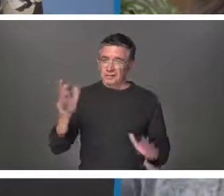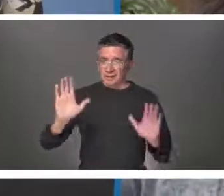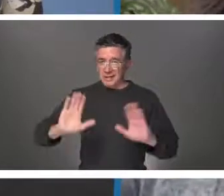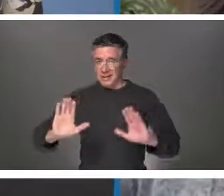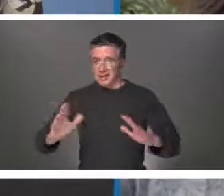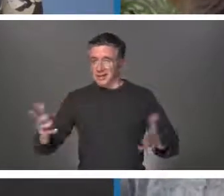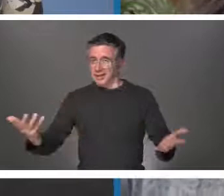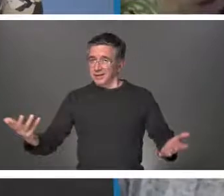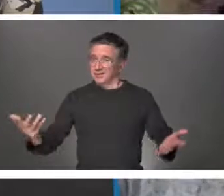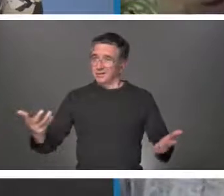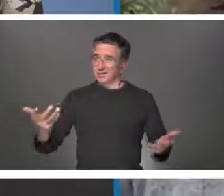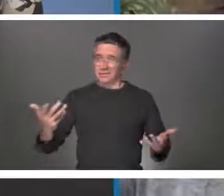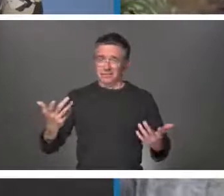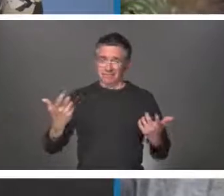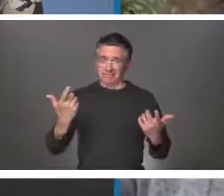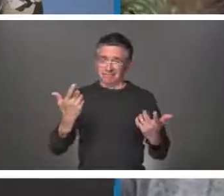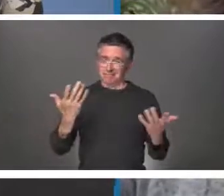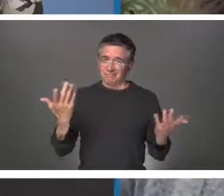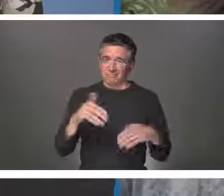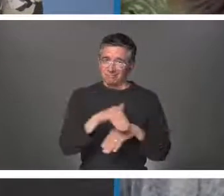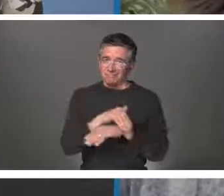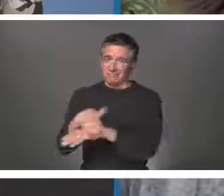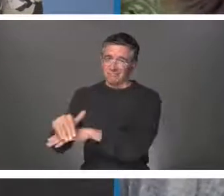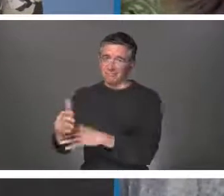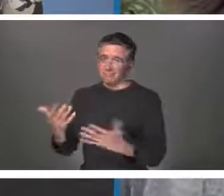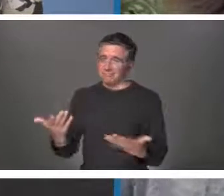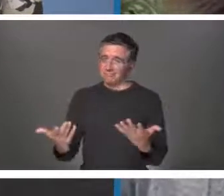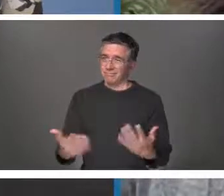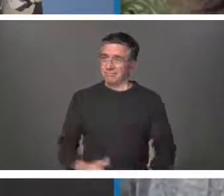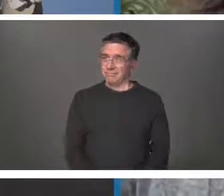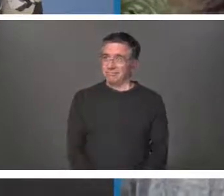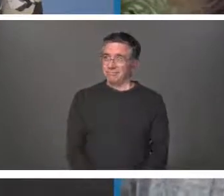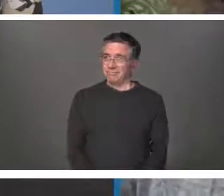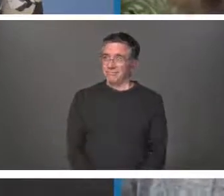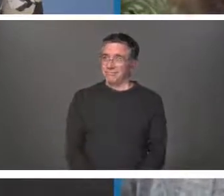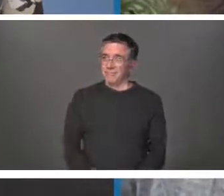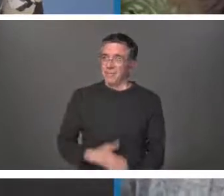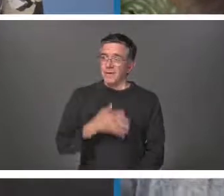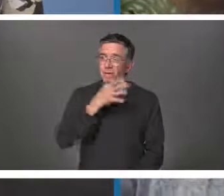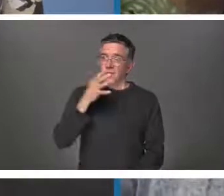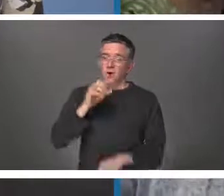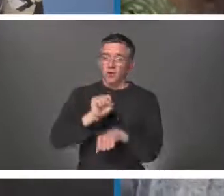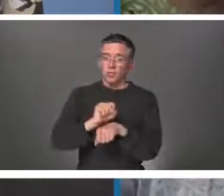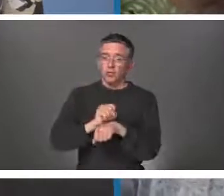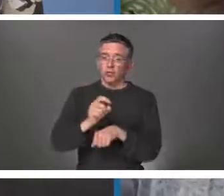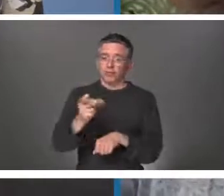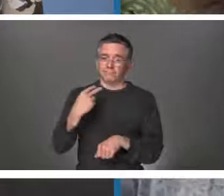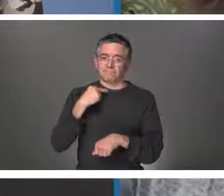But if I, again, am focusing on the farmworker community, they're working six days a week.